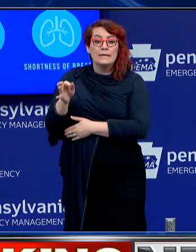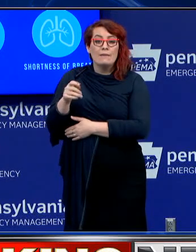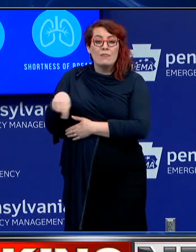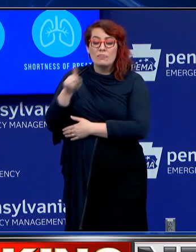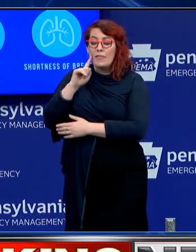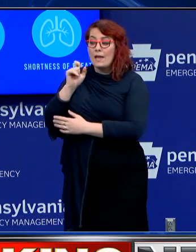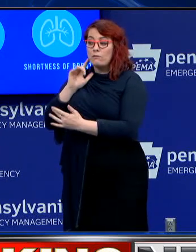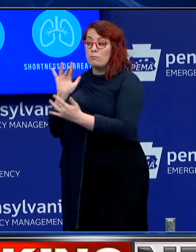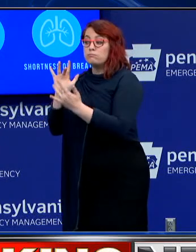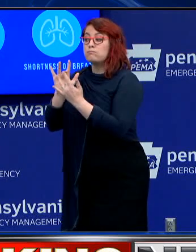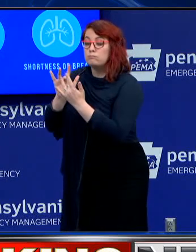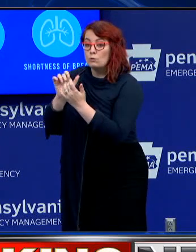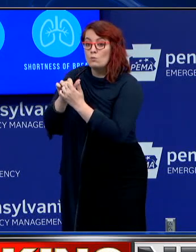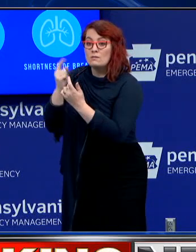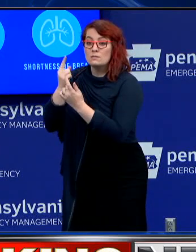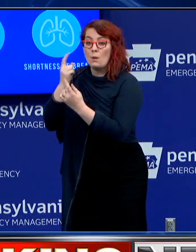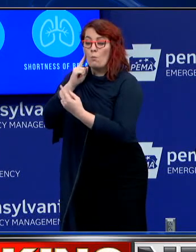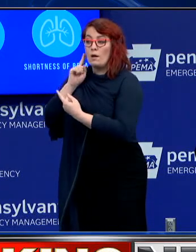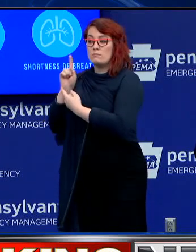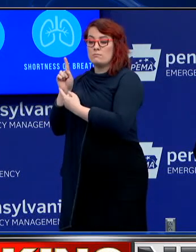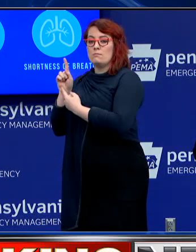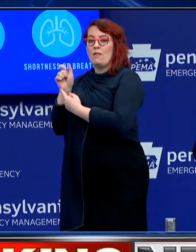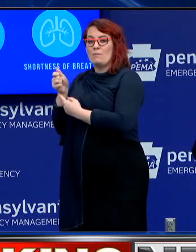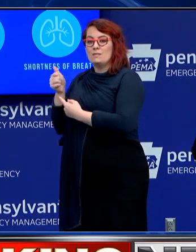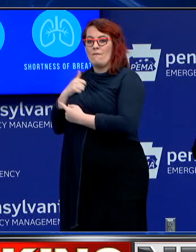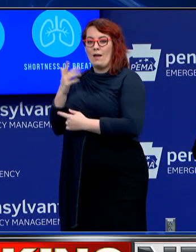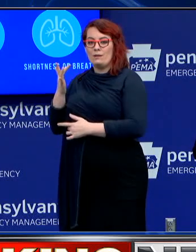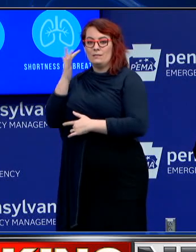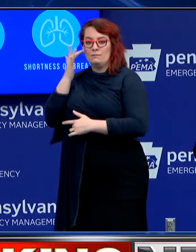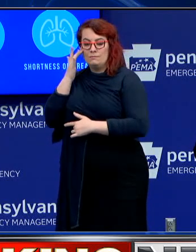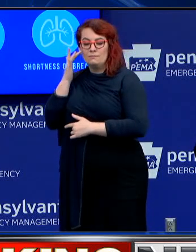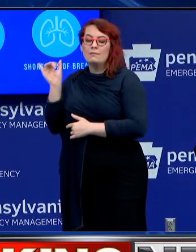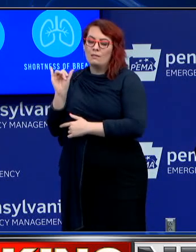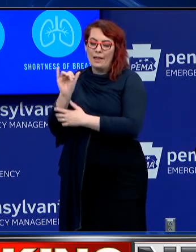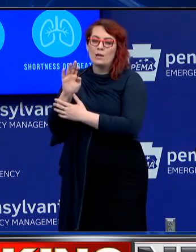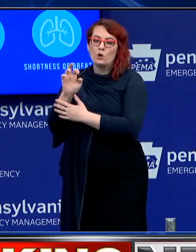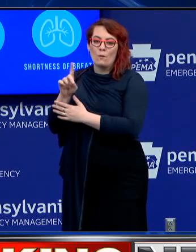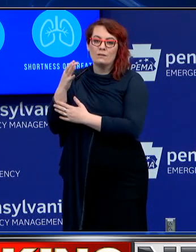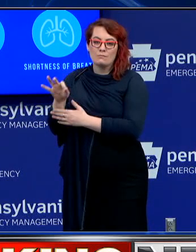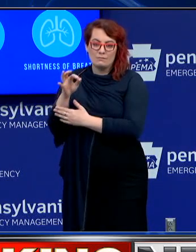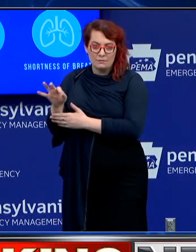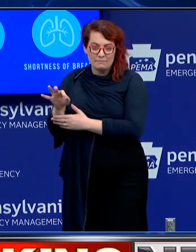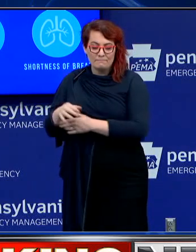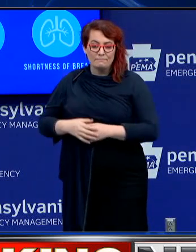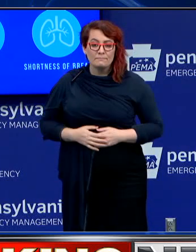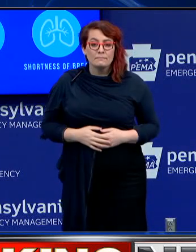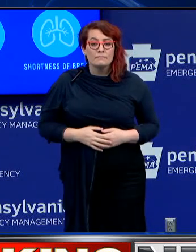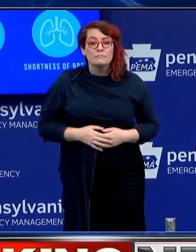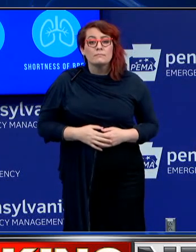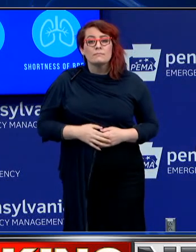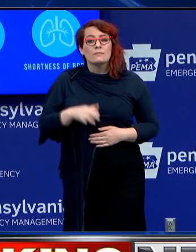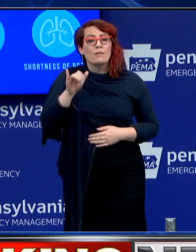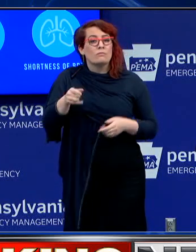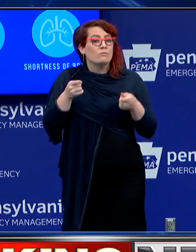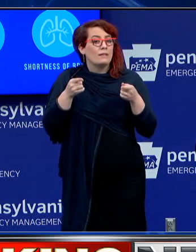KIDS, DAN AND SHAWN. >> IN THE SUMMER 30 YEARS I'VE BEEN A LIFEGUARD IN WILDWOOD, IN THE SUMMER 30 YEARS I'VE BEEN A LIFEGUARD IN WILDWOOD, STUDENT YOU'RE NOT GETTING SAVED BEEN A LIFEGUARD IN WILDWOOD, STUDENT YOU'RE NOT GETTING SAVED TODAY. STUDENT YOU'RE NOT GETTING SAVED TODAY. >> OFF TO A GREAT START.